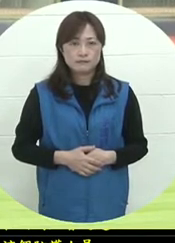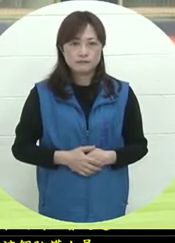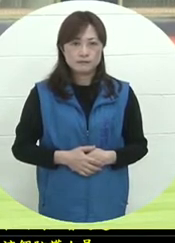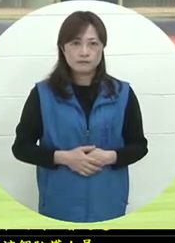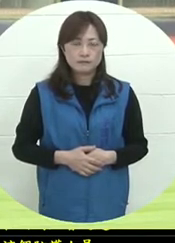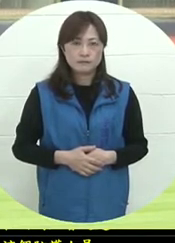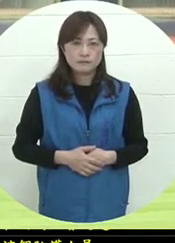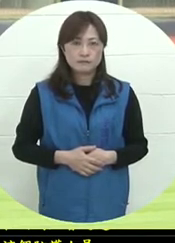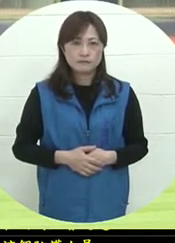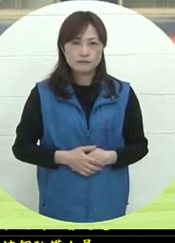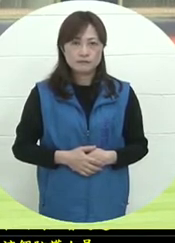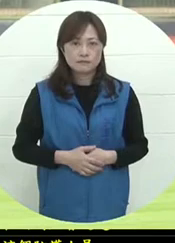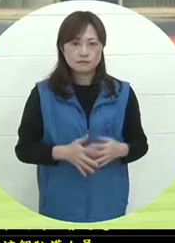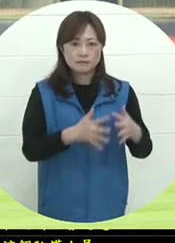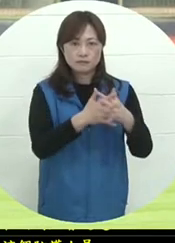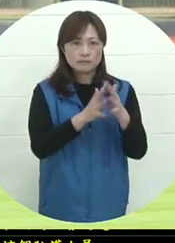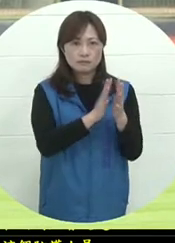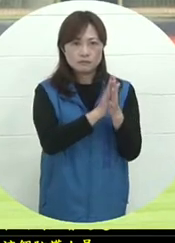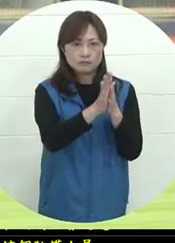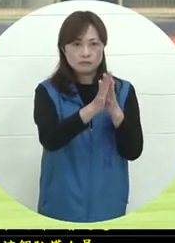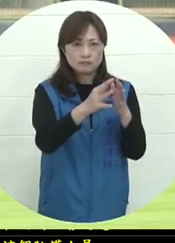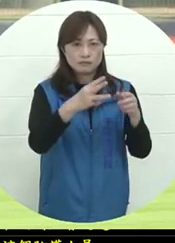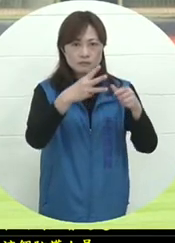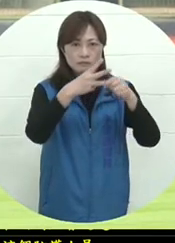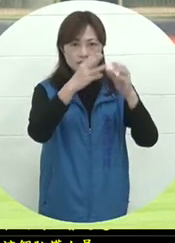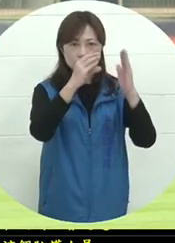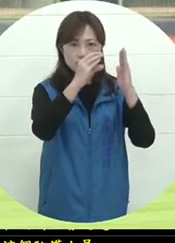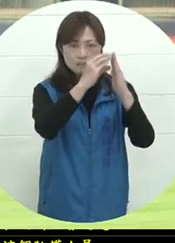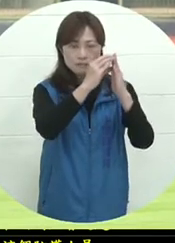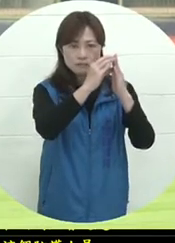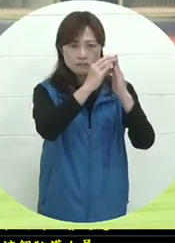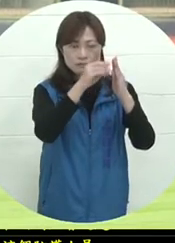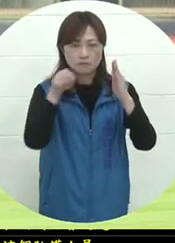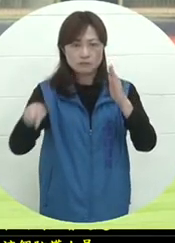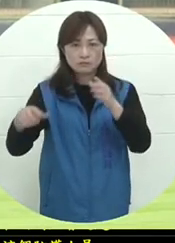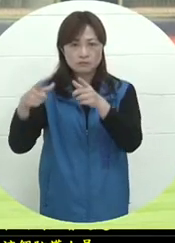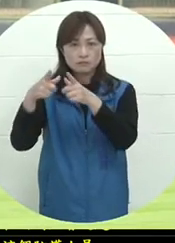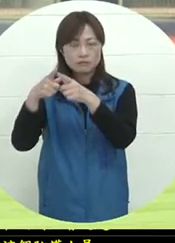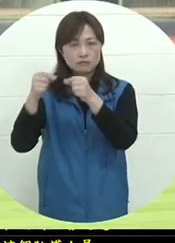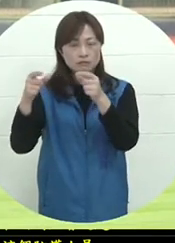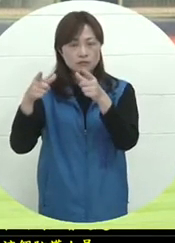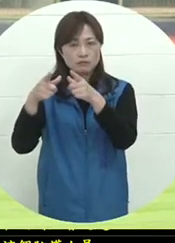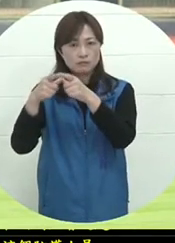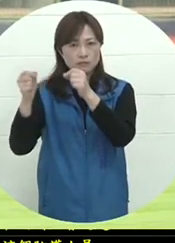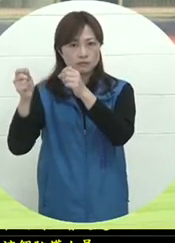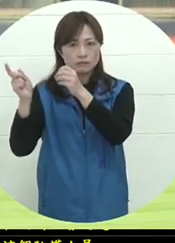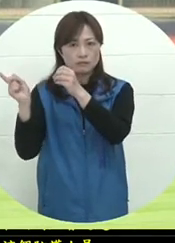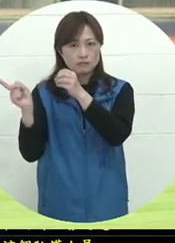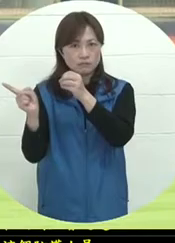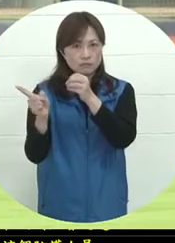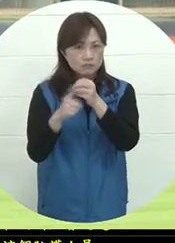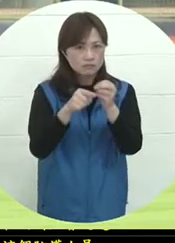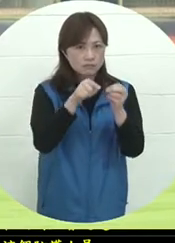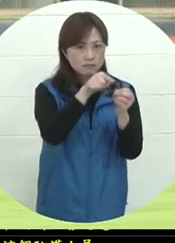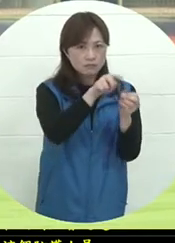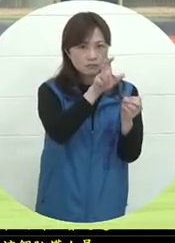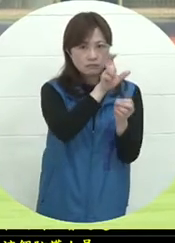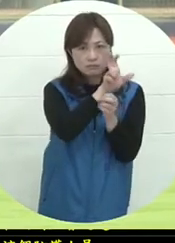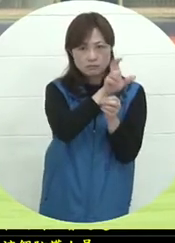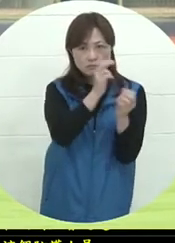Well, the American team here was on offense in the first half of the third inning. The Japanese team made pitcher changes . However, the two pitchers